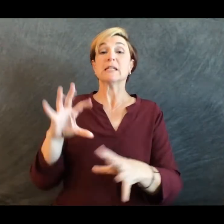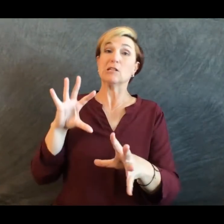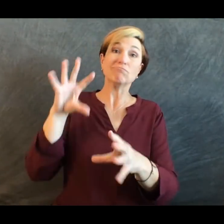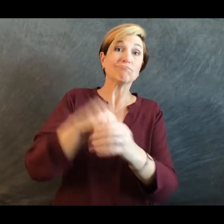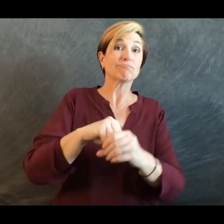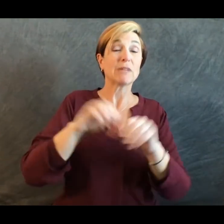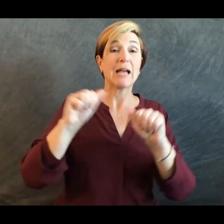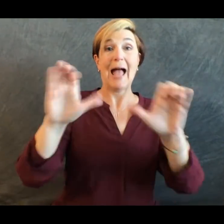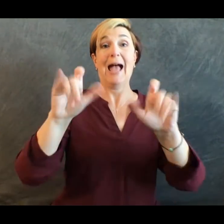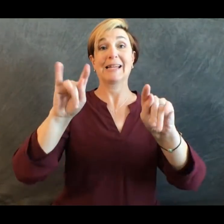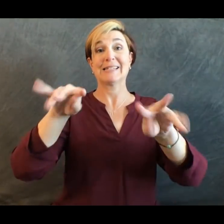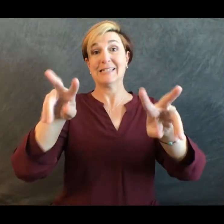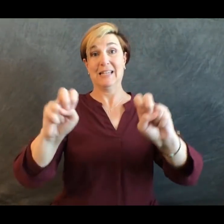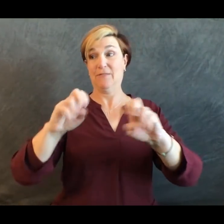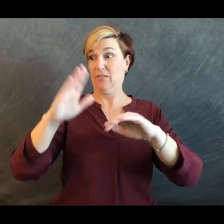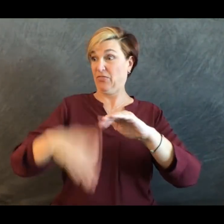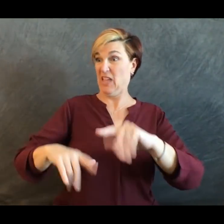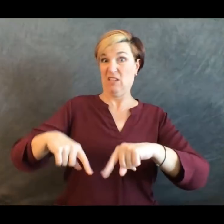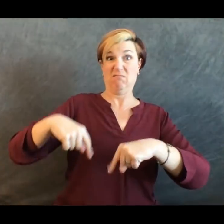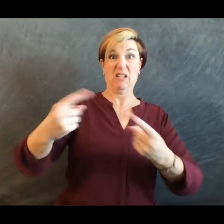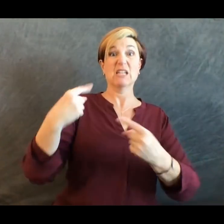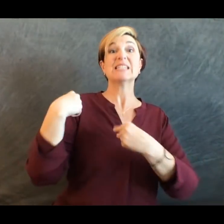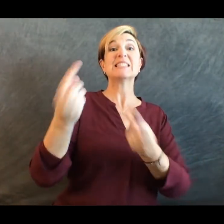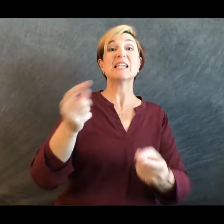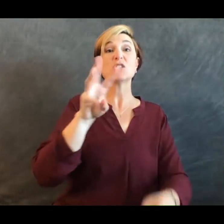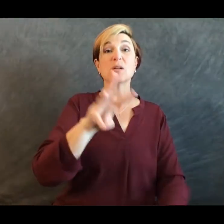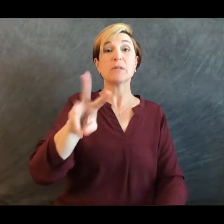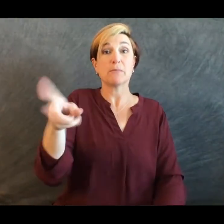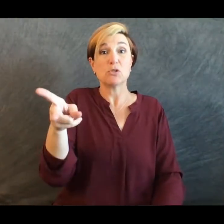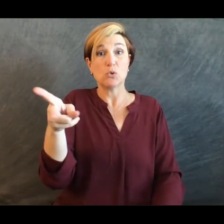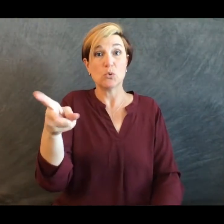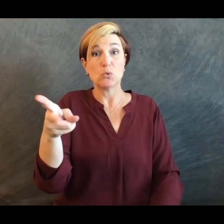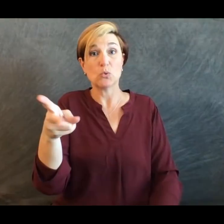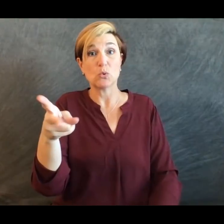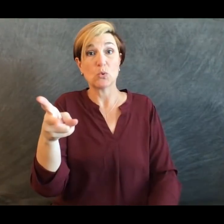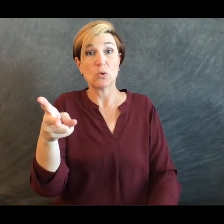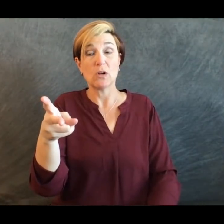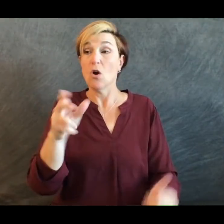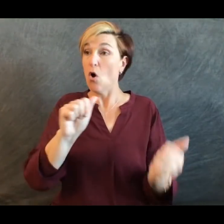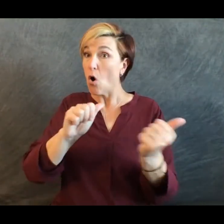military resource to defeat the virus so I want to just start then with we're